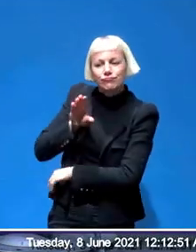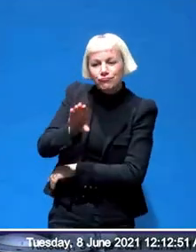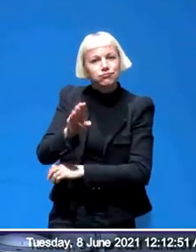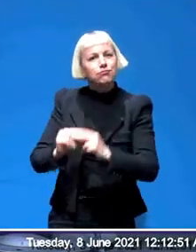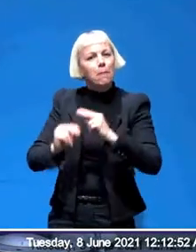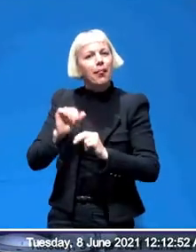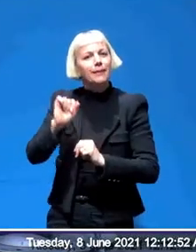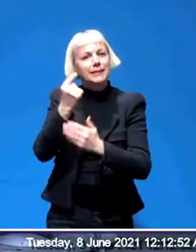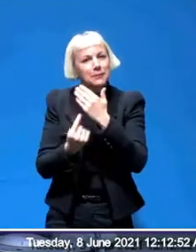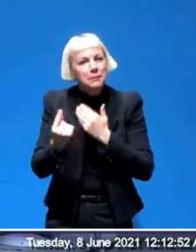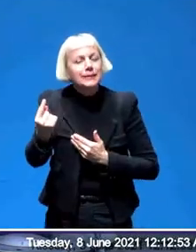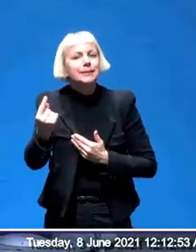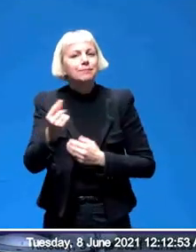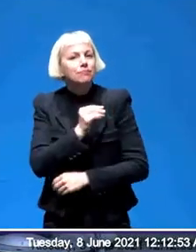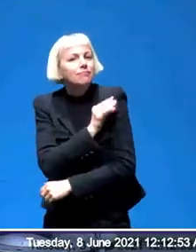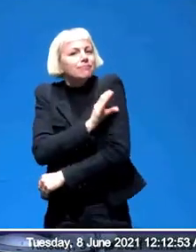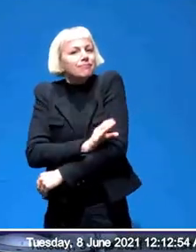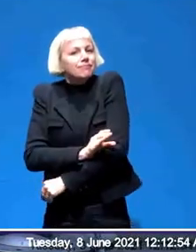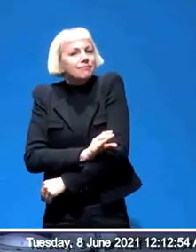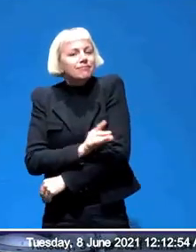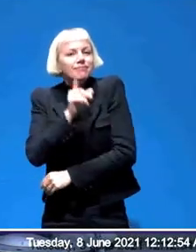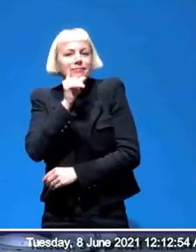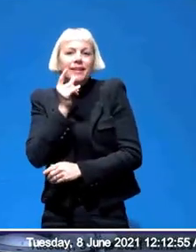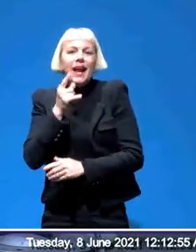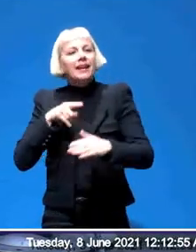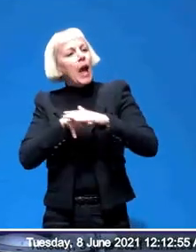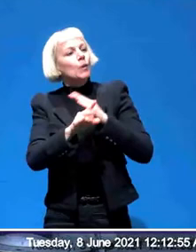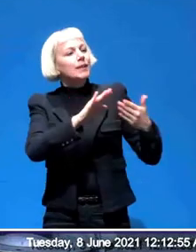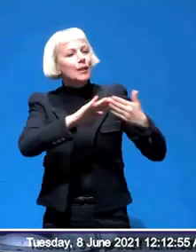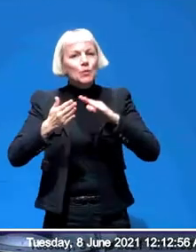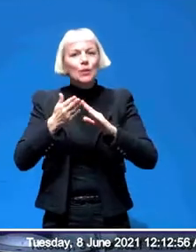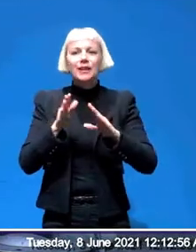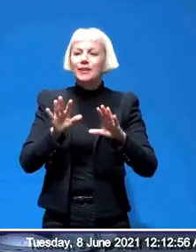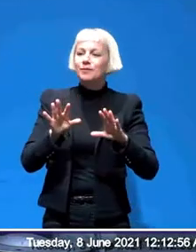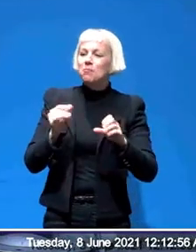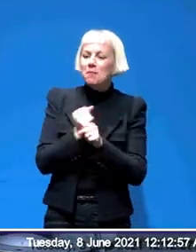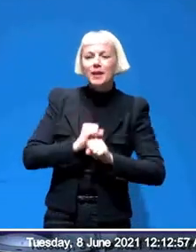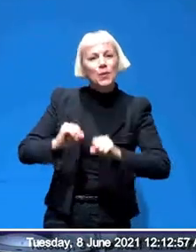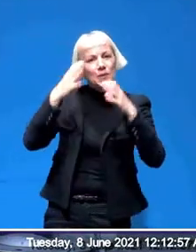a life in the community where he can be independent and have choice and control; is that right? Yes.